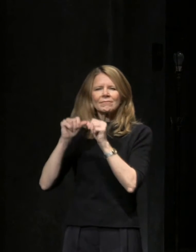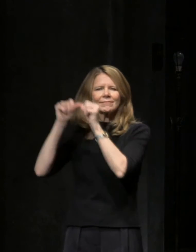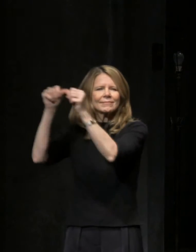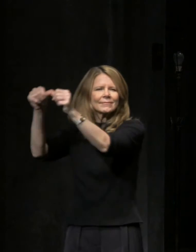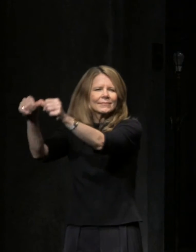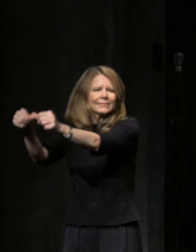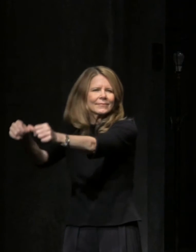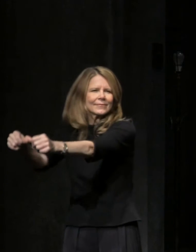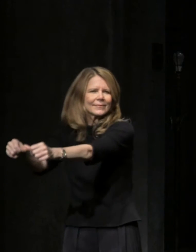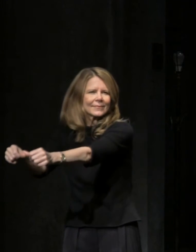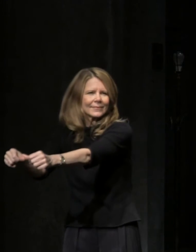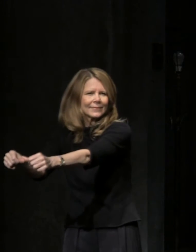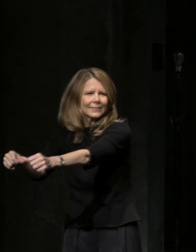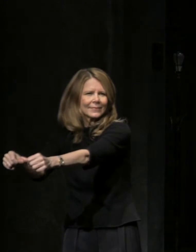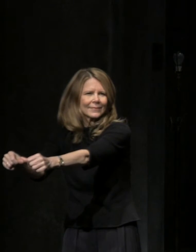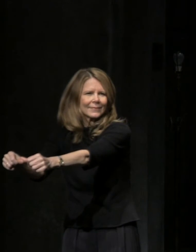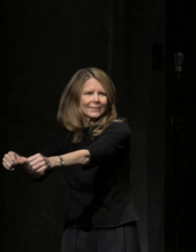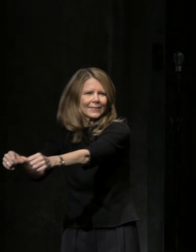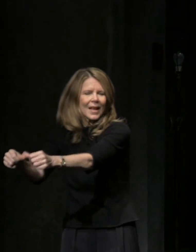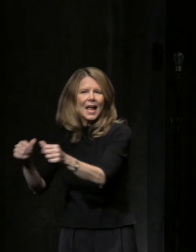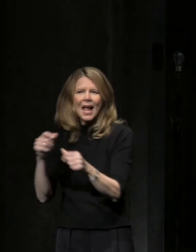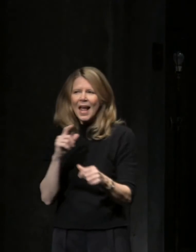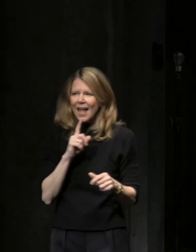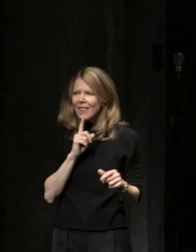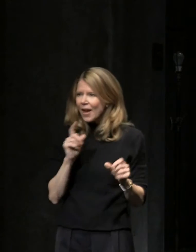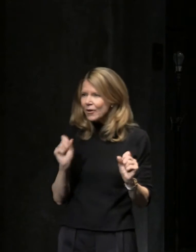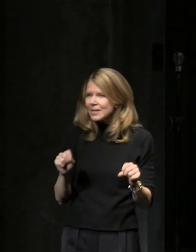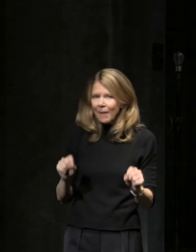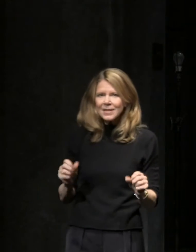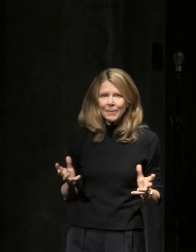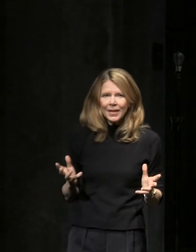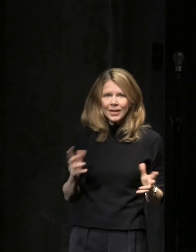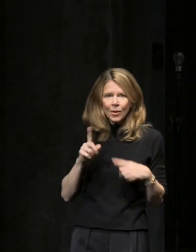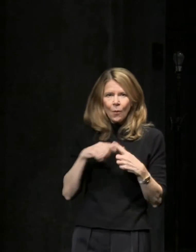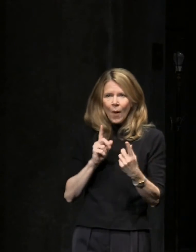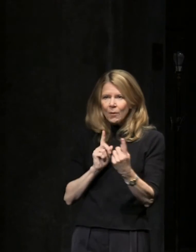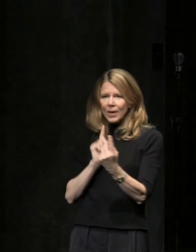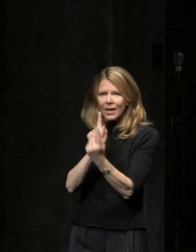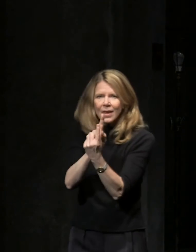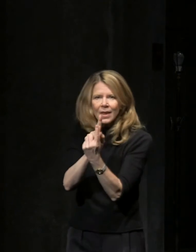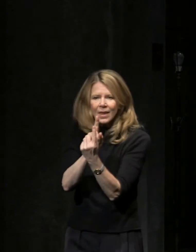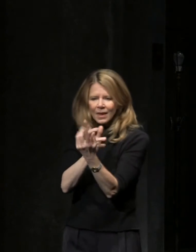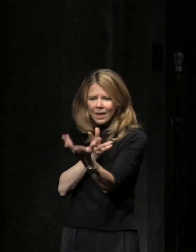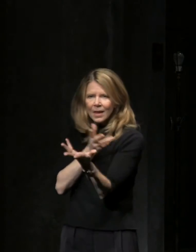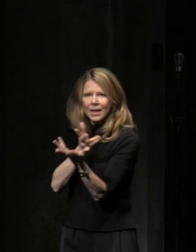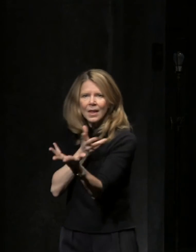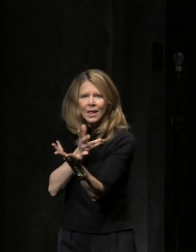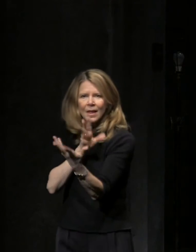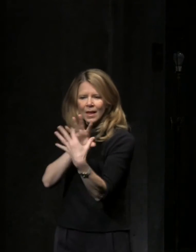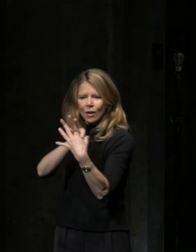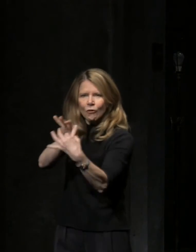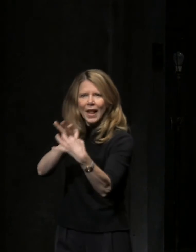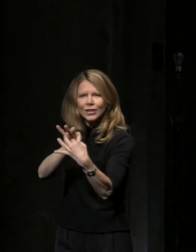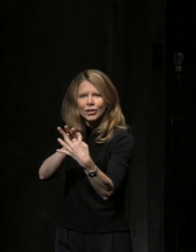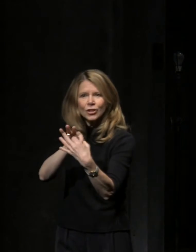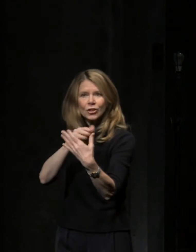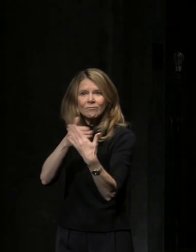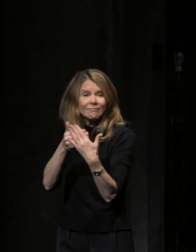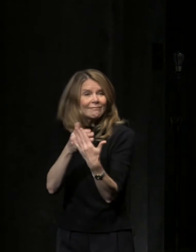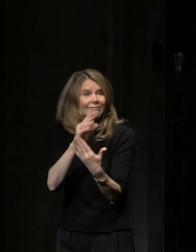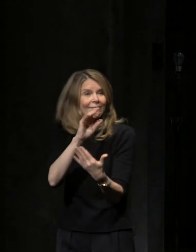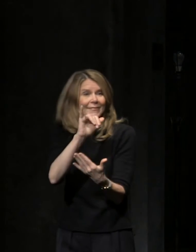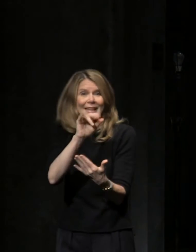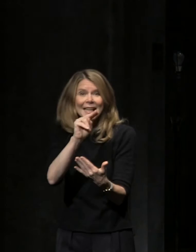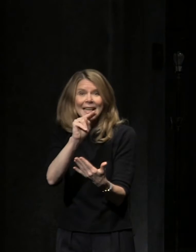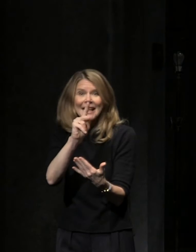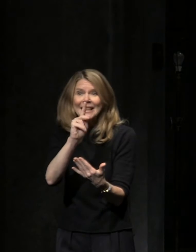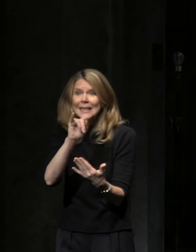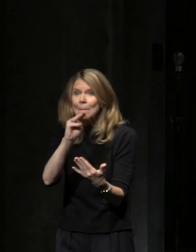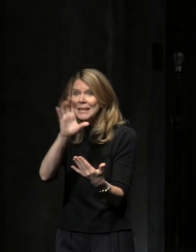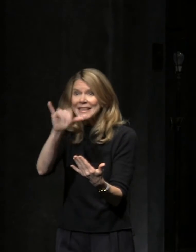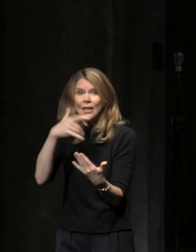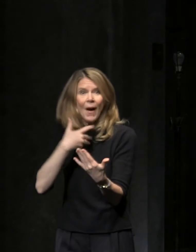there is a possibility in encounter and in relationship, and in intimacy, if you will, that one doesn't